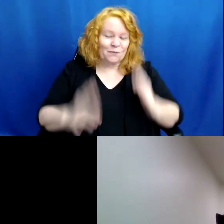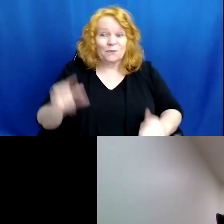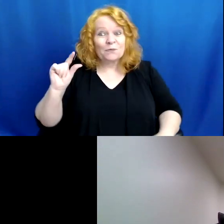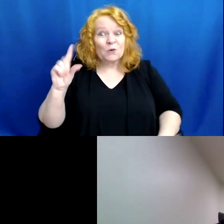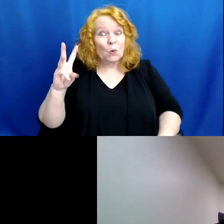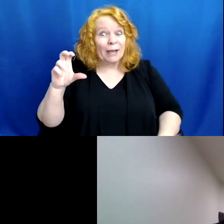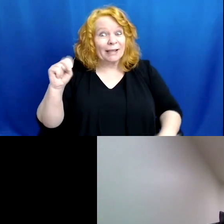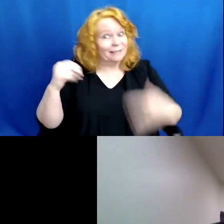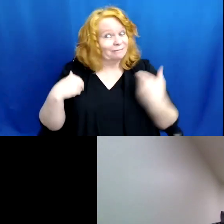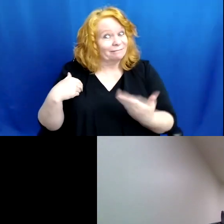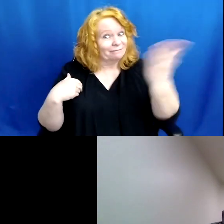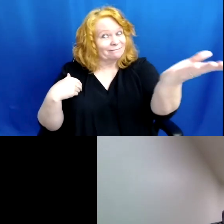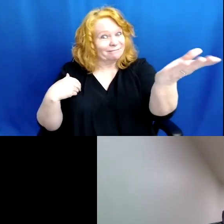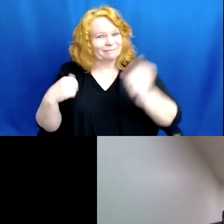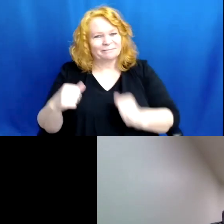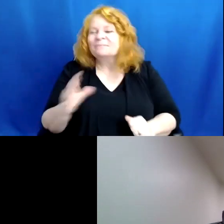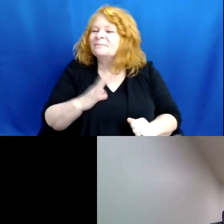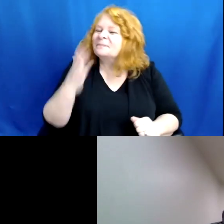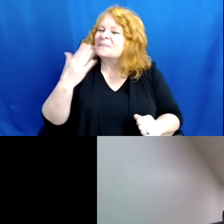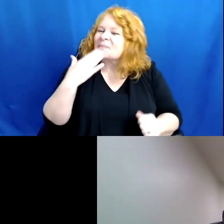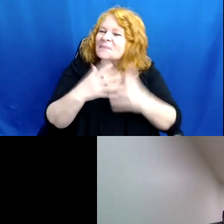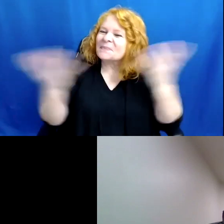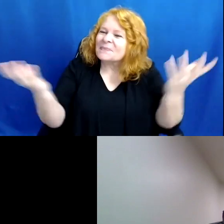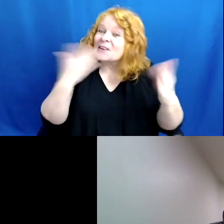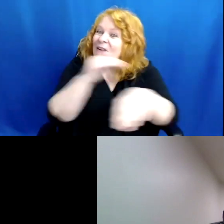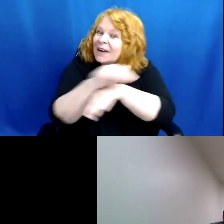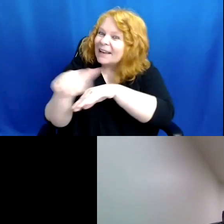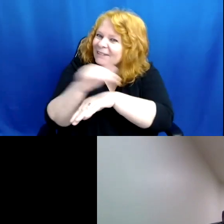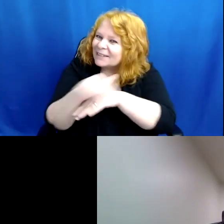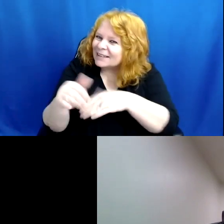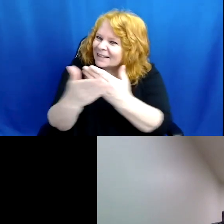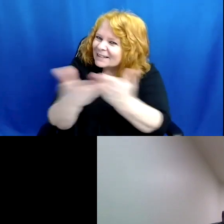Gwyn: Thank you so much. Good evening from the United Kingdom everybody.